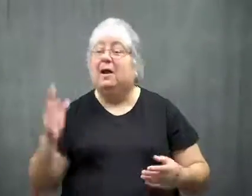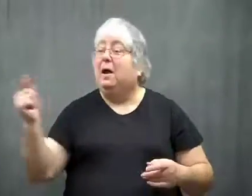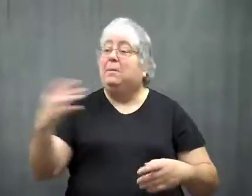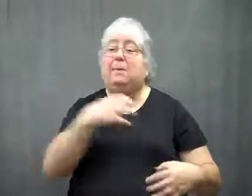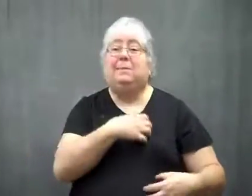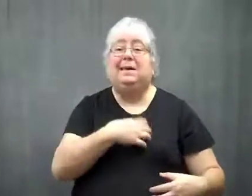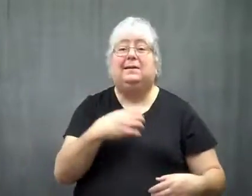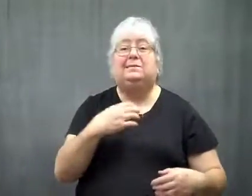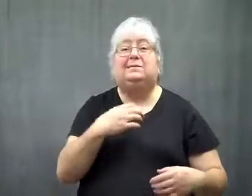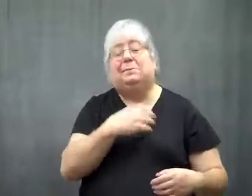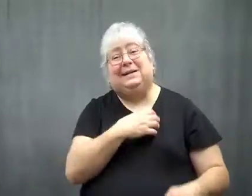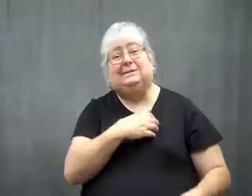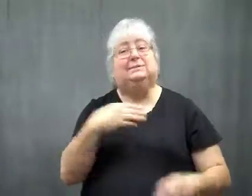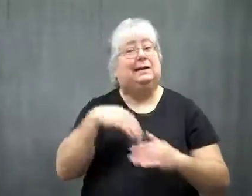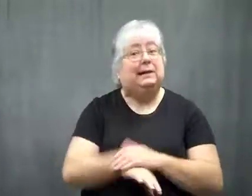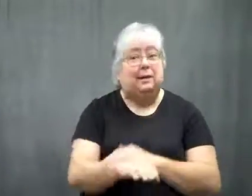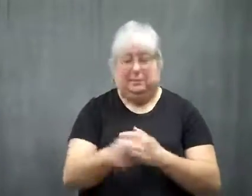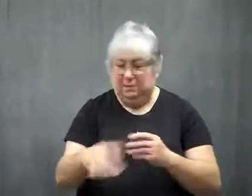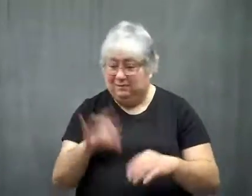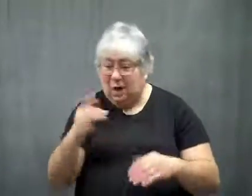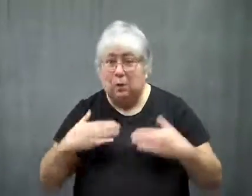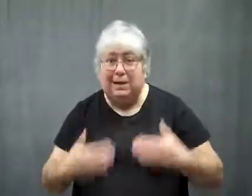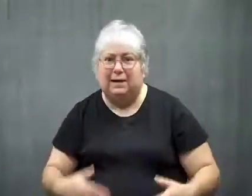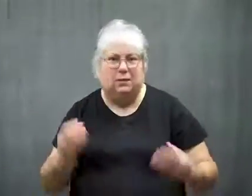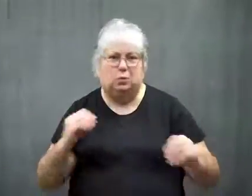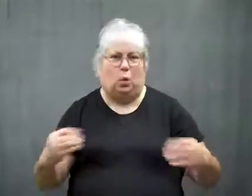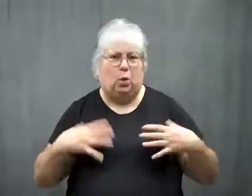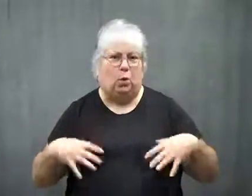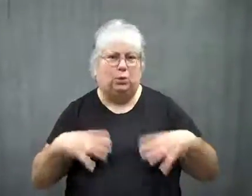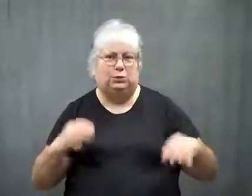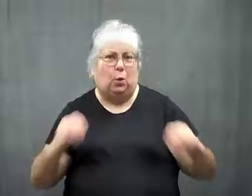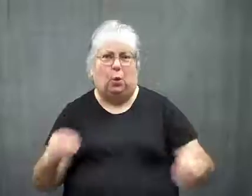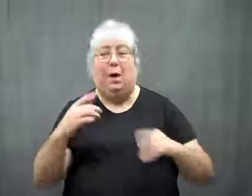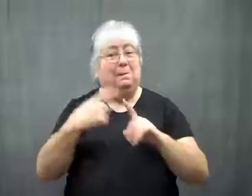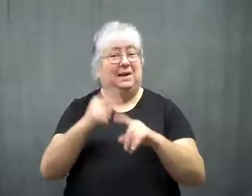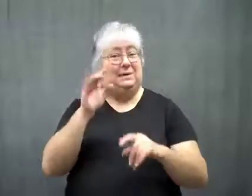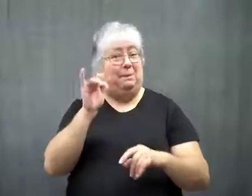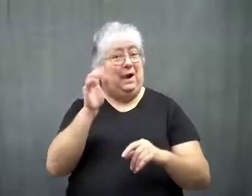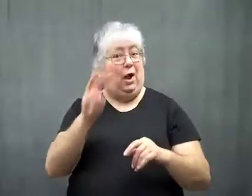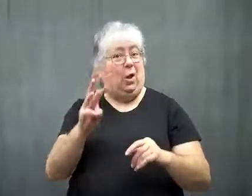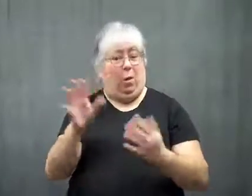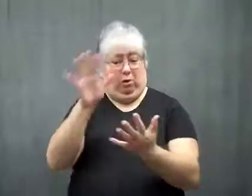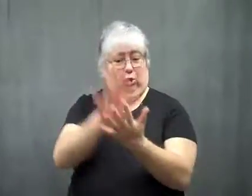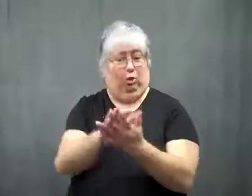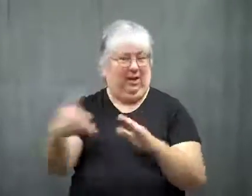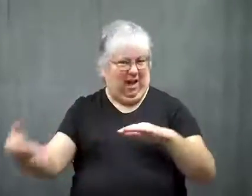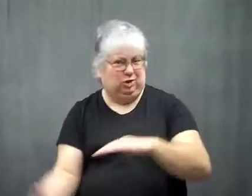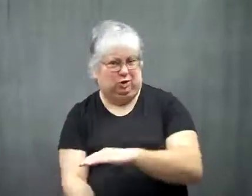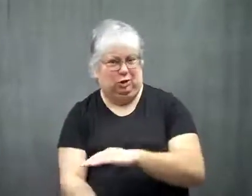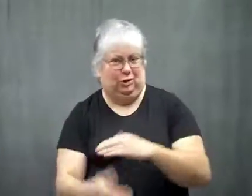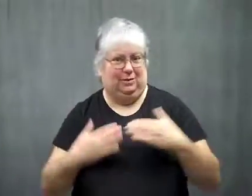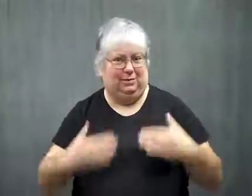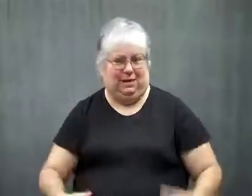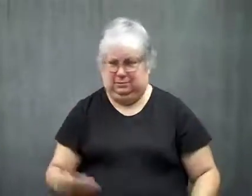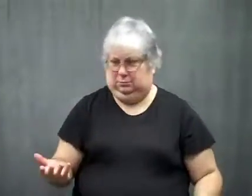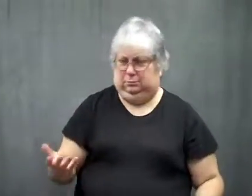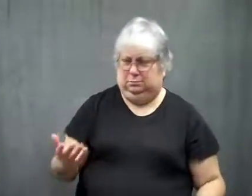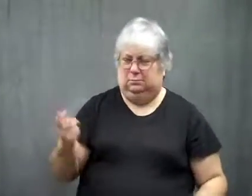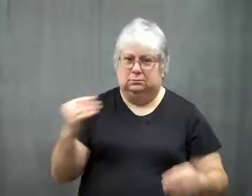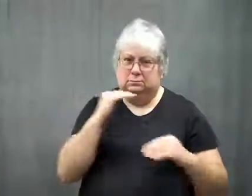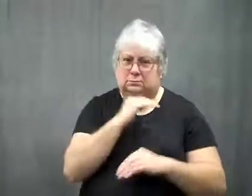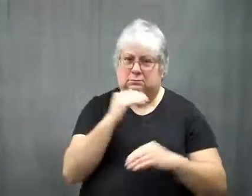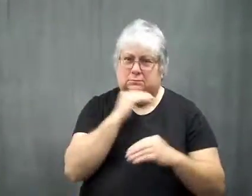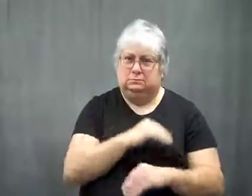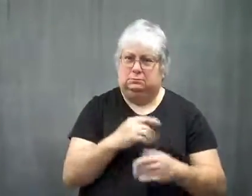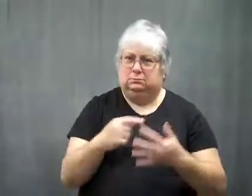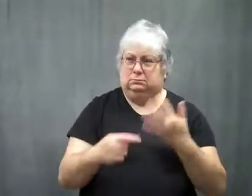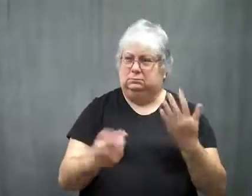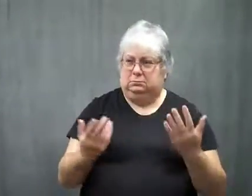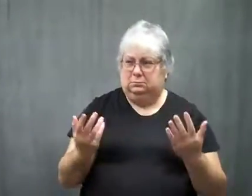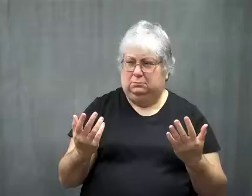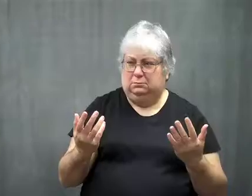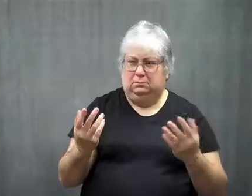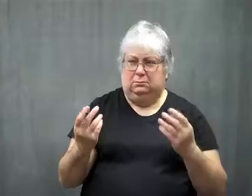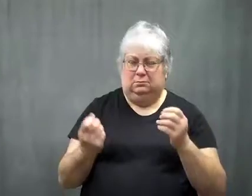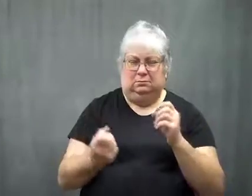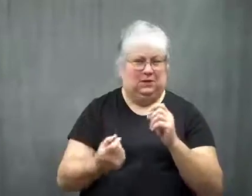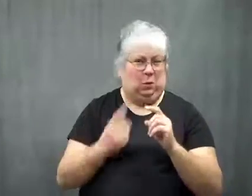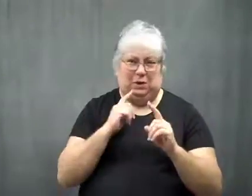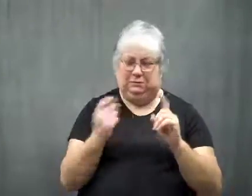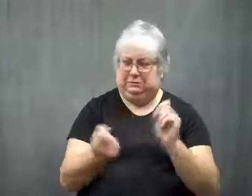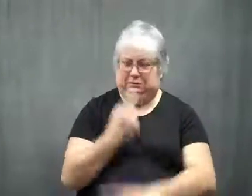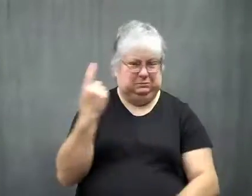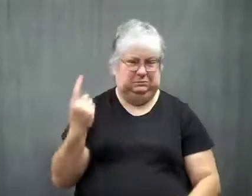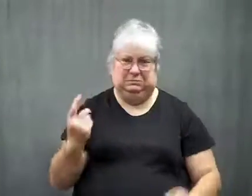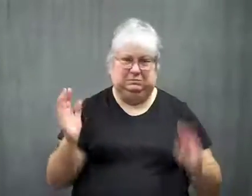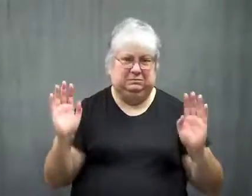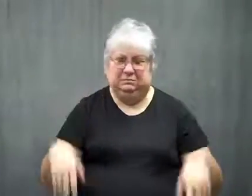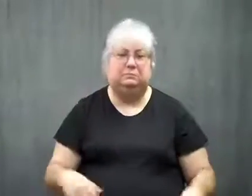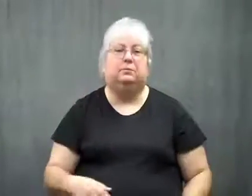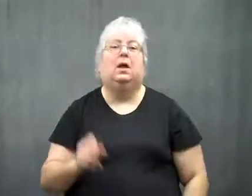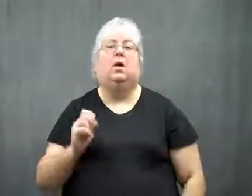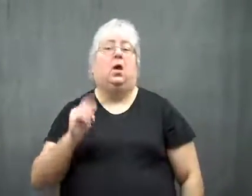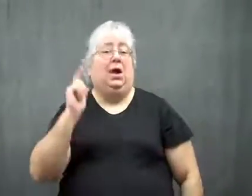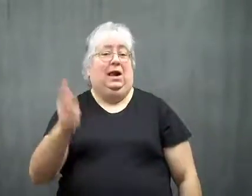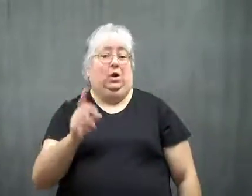When the police came, she was unclothed, and his handprint was on a pillow under her.